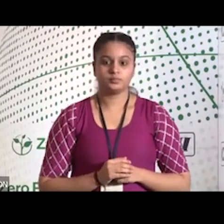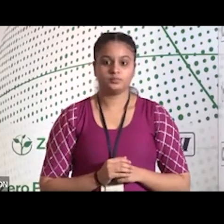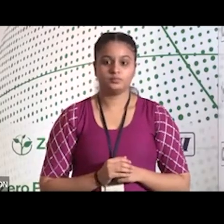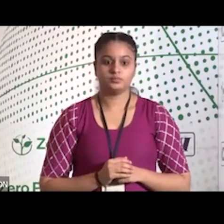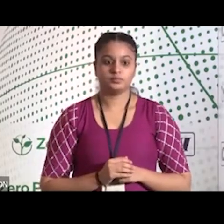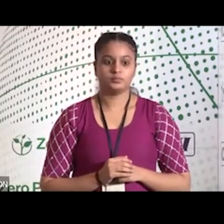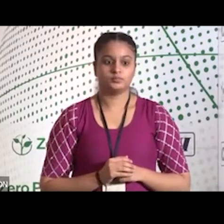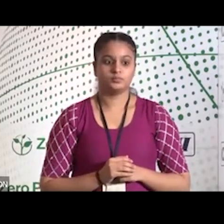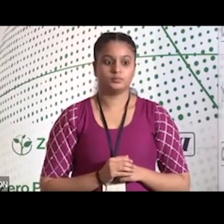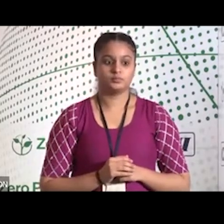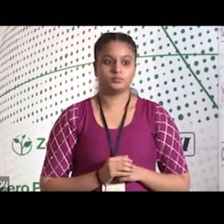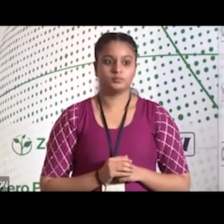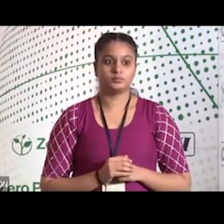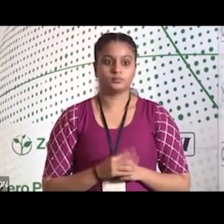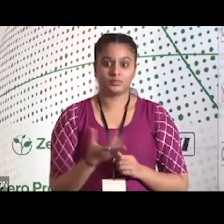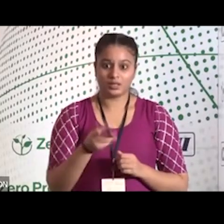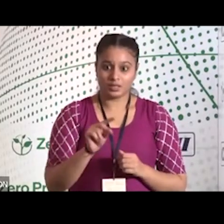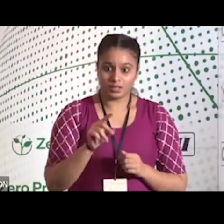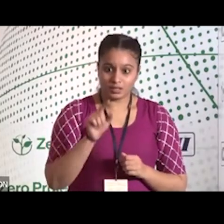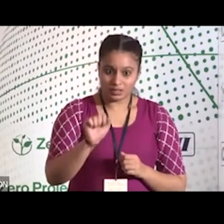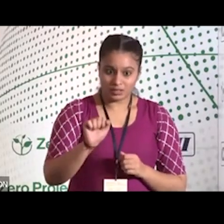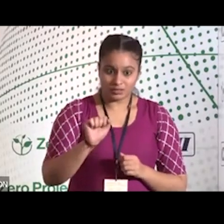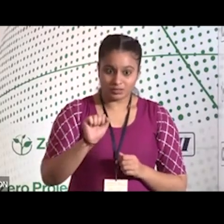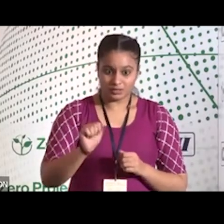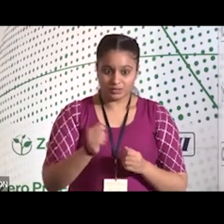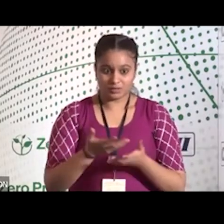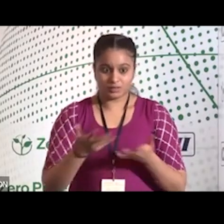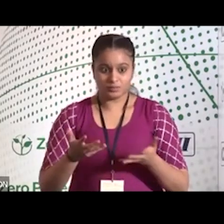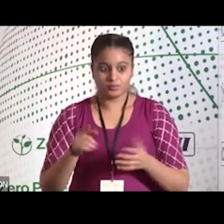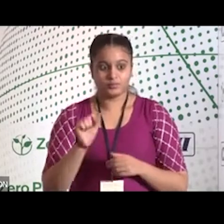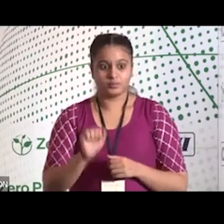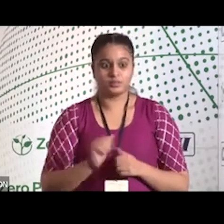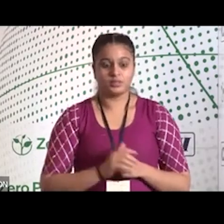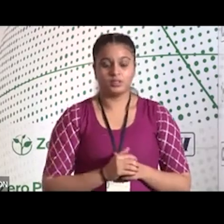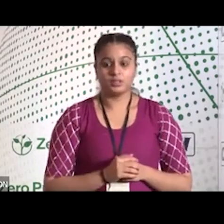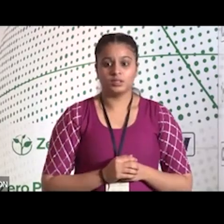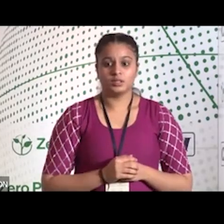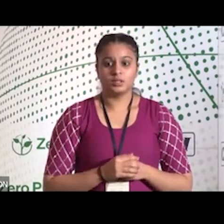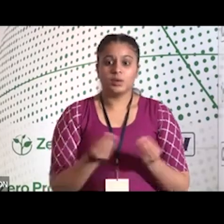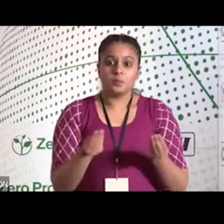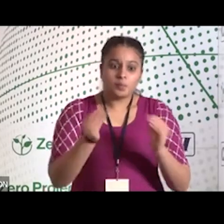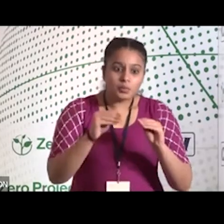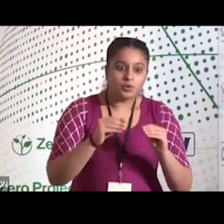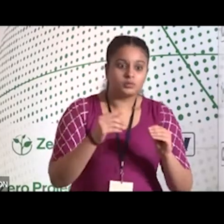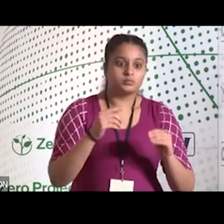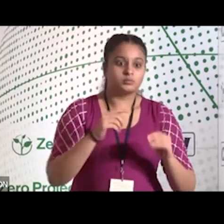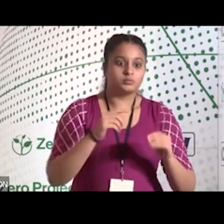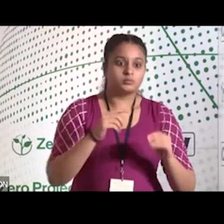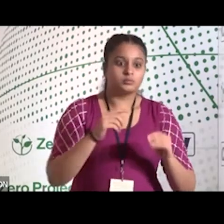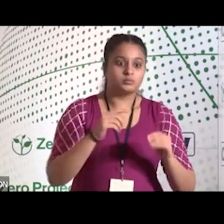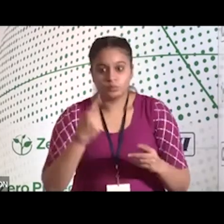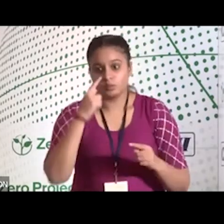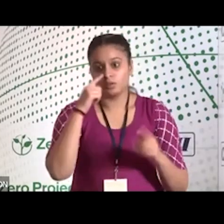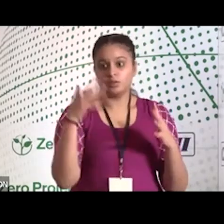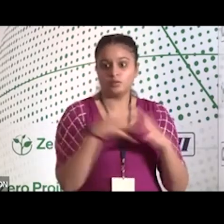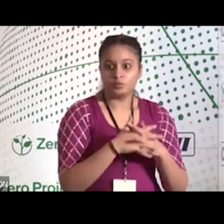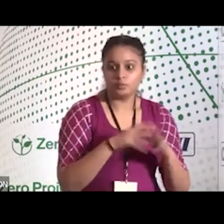And again, this is something that I think we can say with a lot of confidence, whether it be women at grassroots,